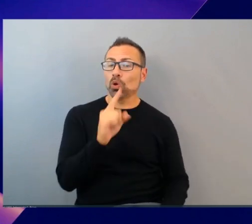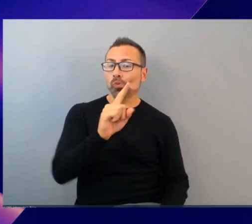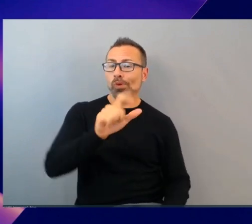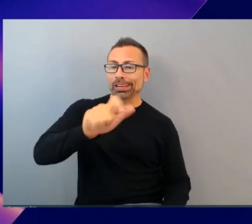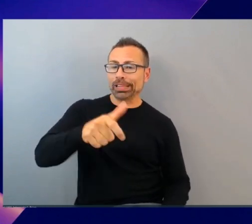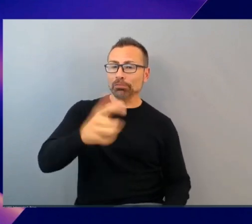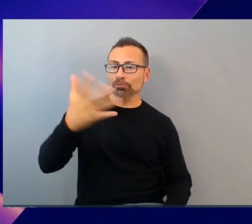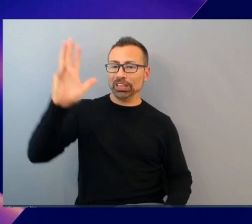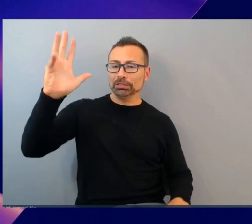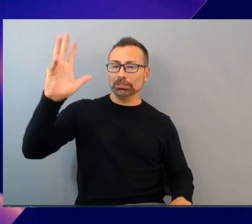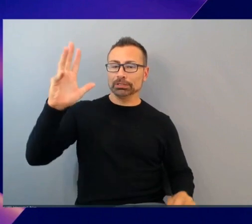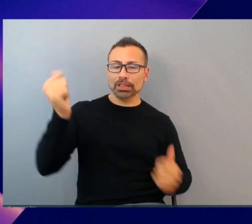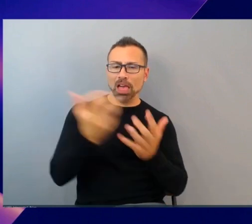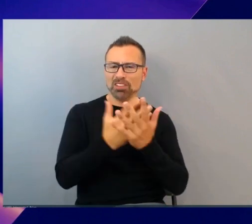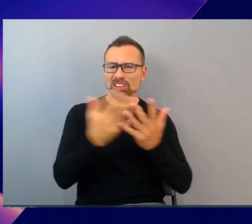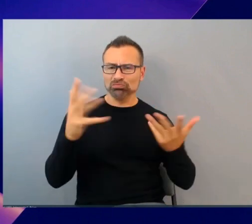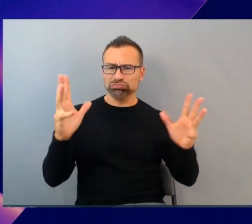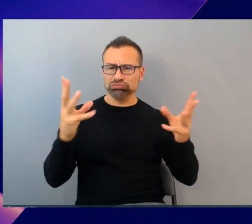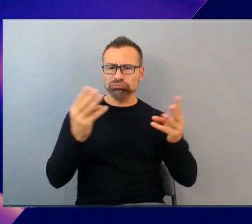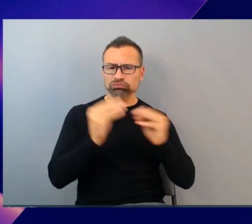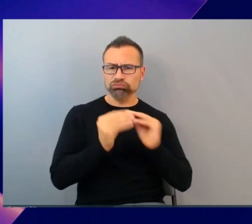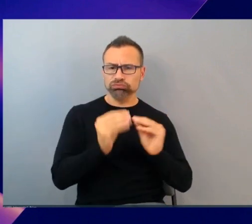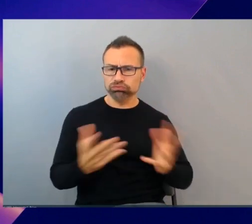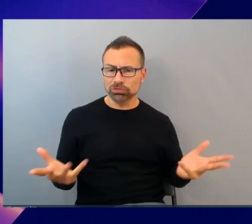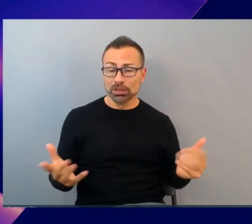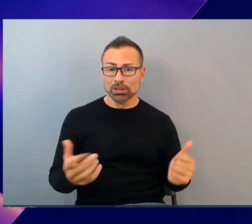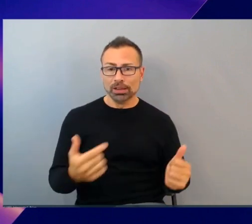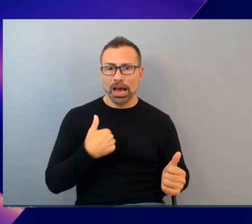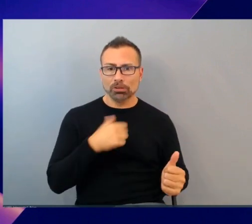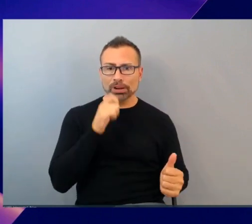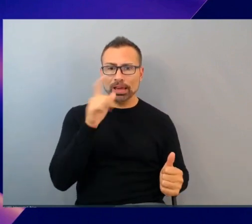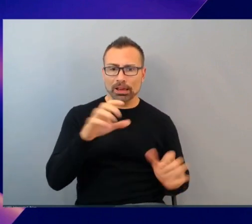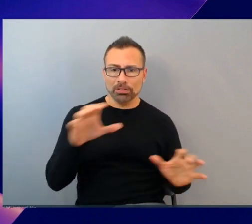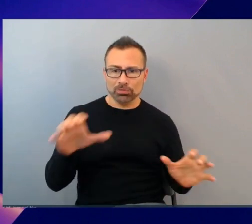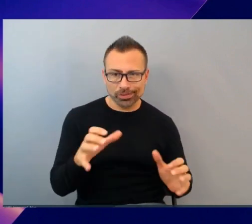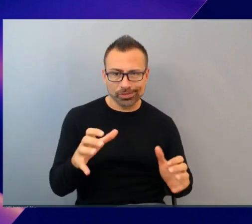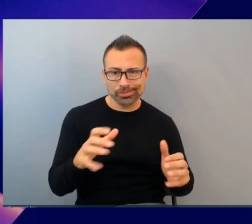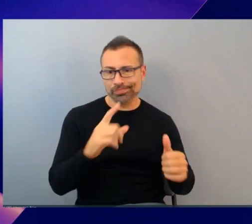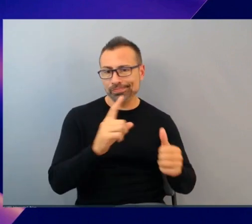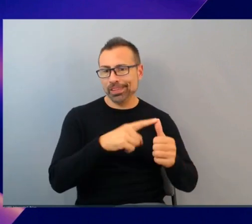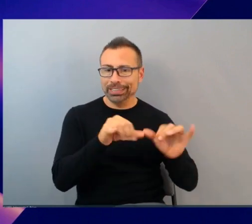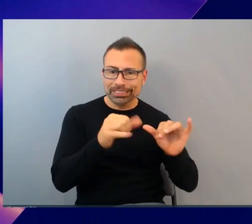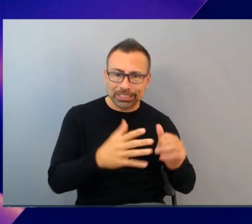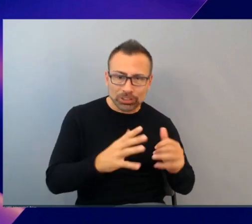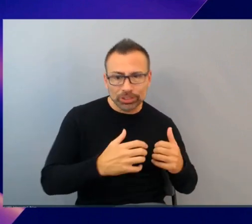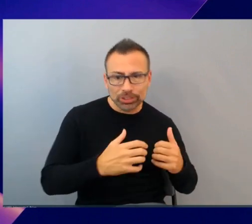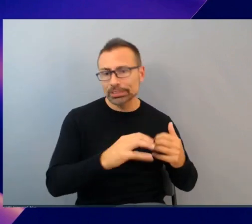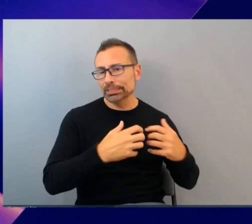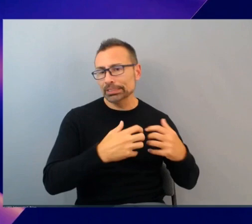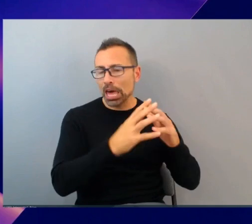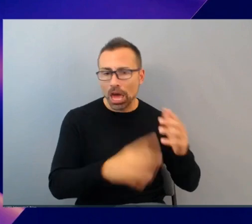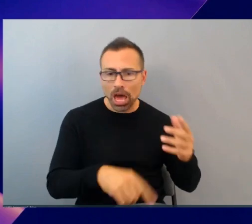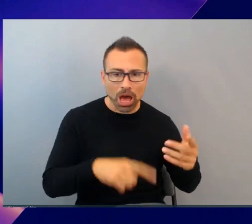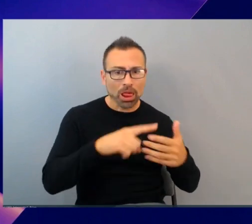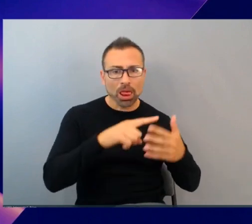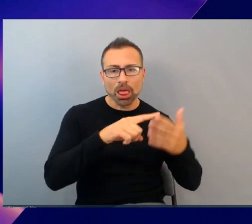They don't need to worry about having engineers set up CI/CD pipeline for them. So once they clear the model,